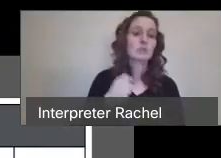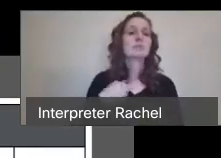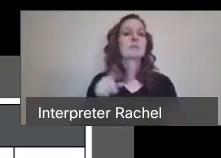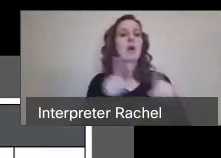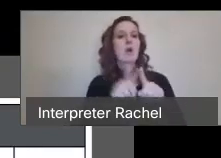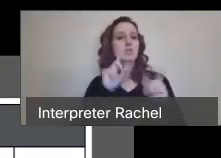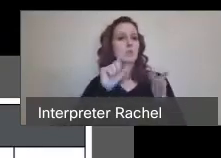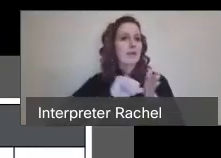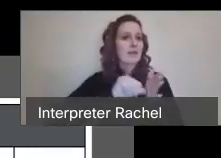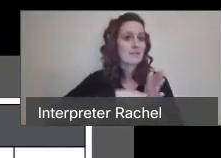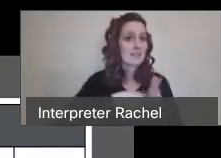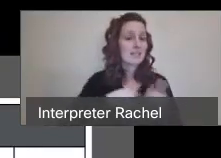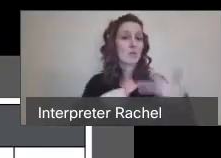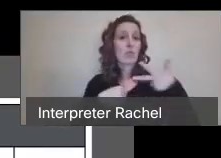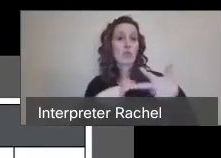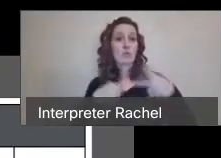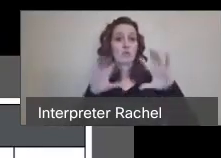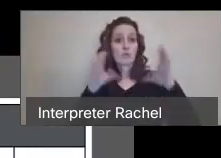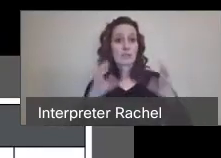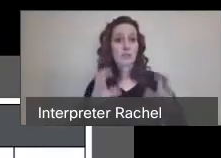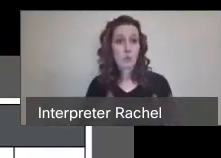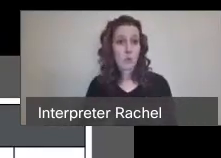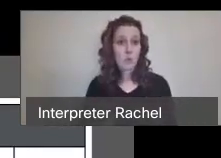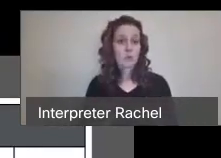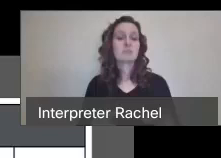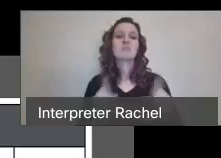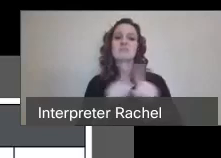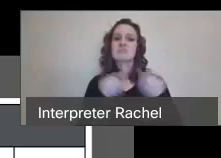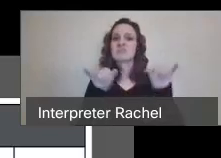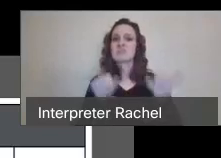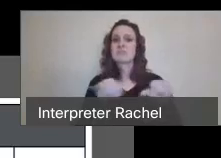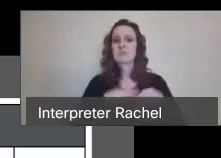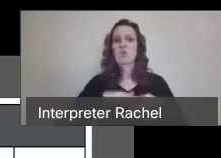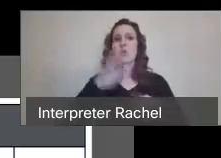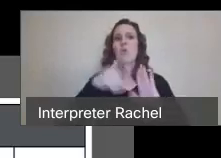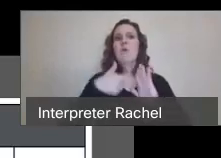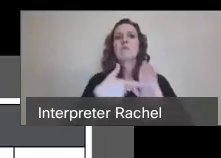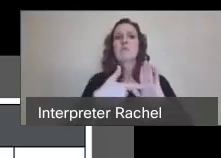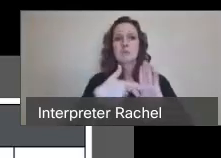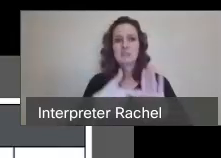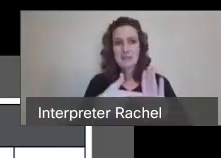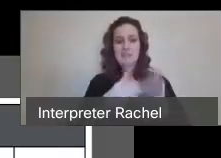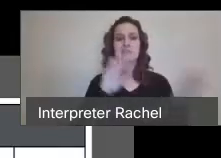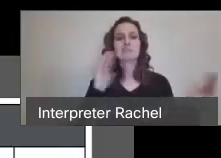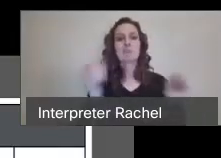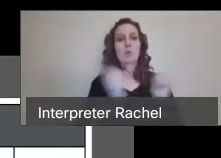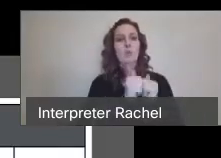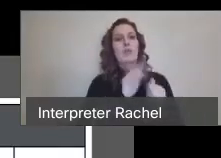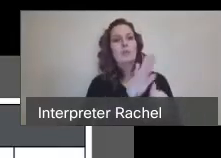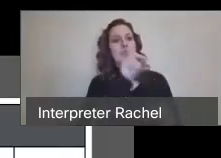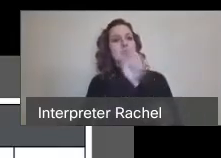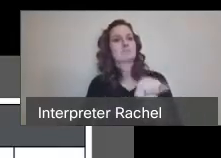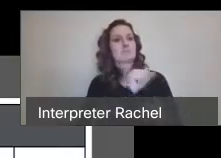three cohorts also remain over-represented relative to their share of the population.